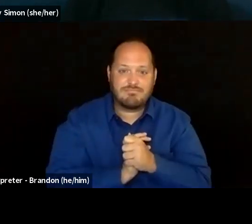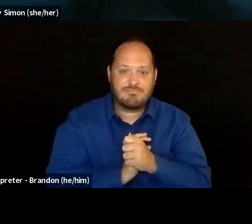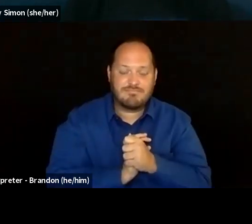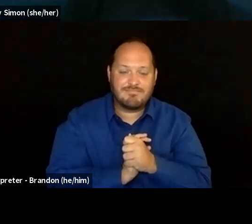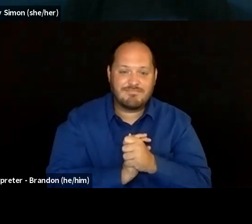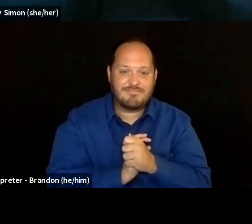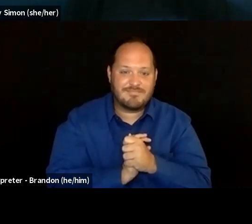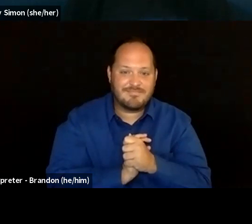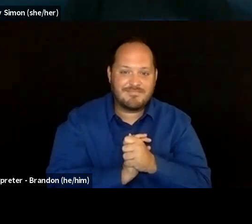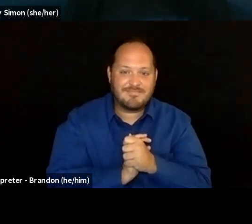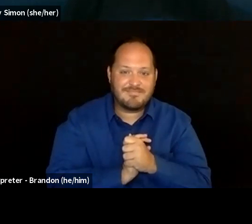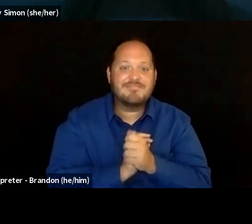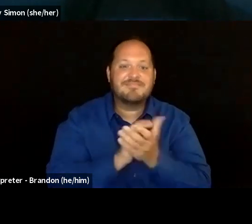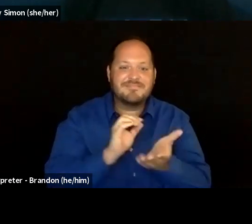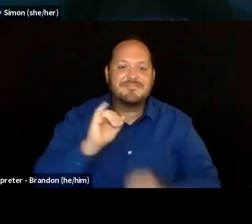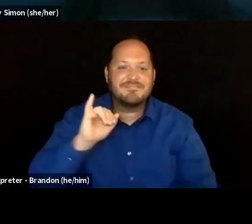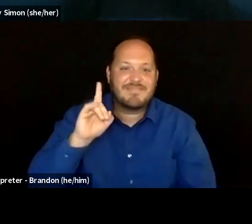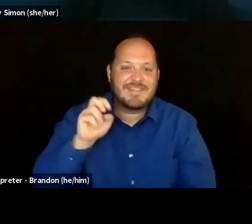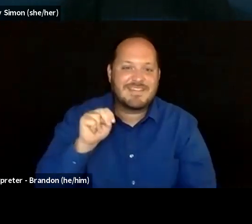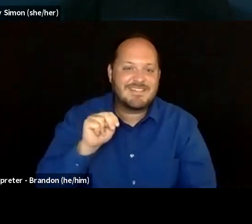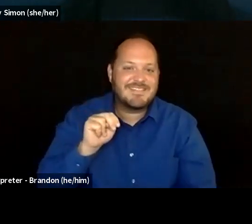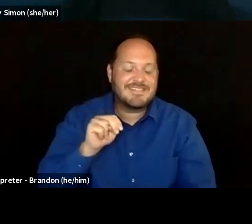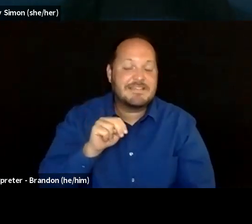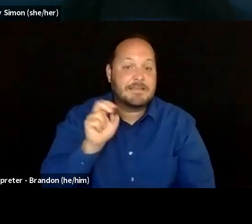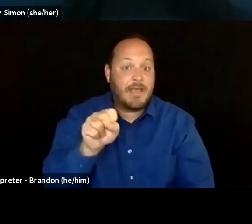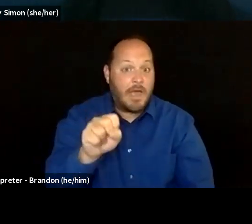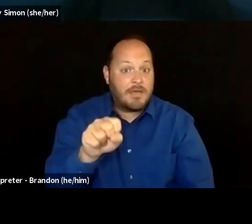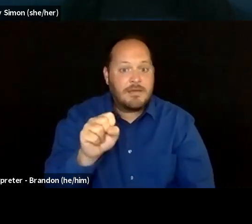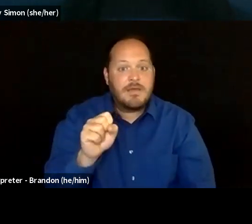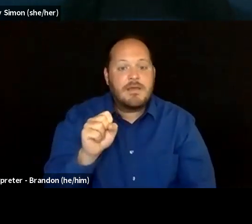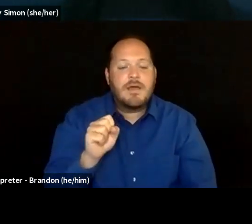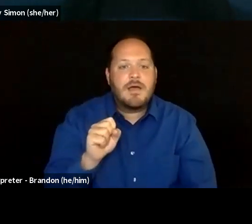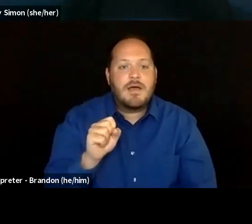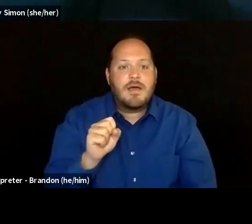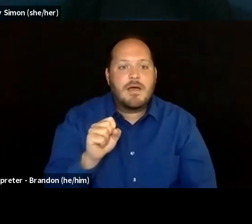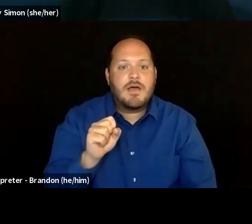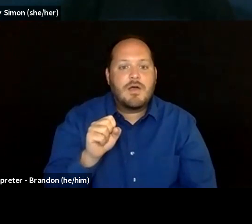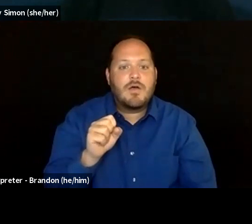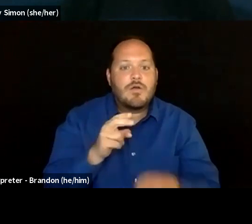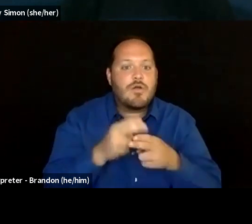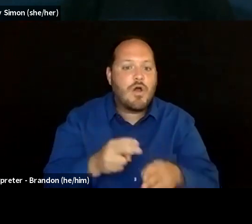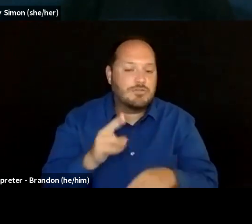Trans -- D. C. Trans Pride founded by Savannah.